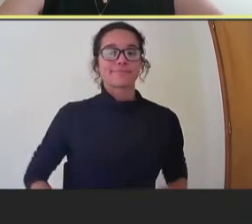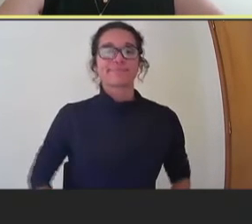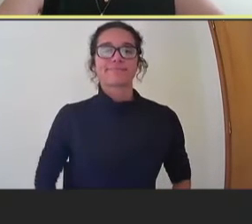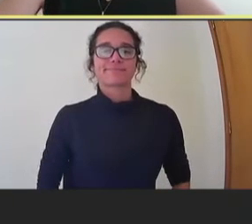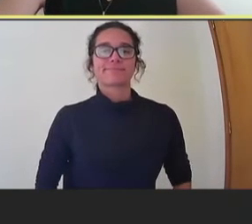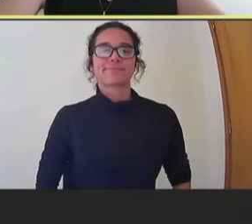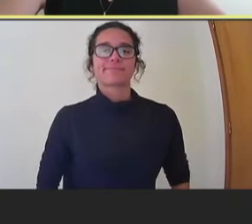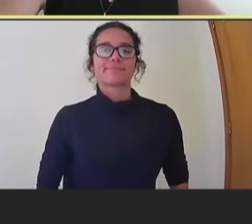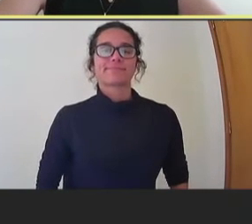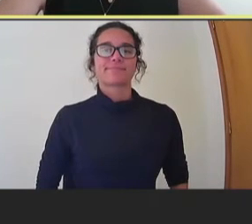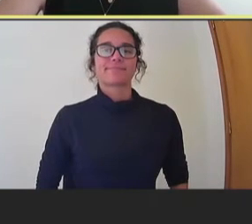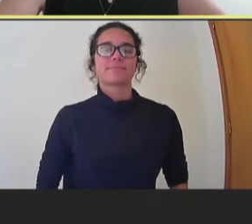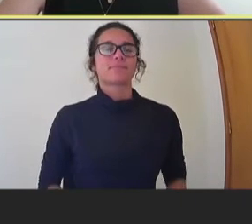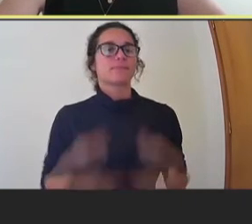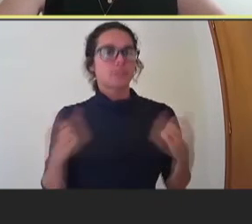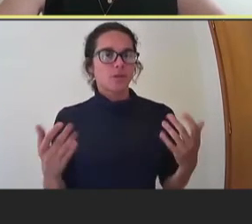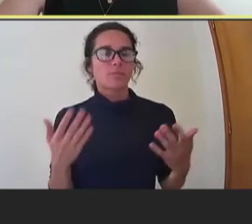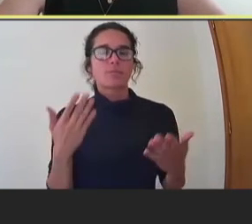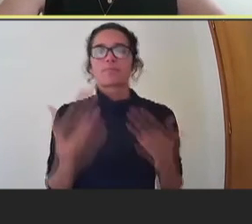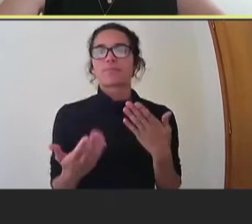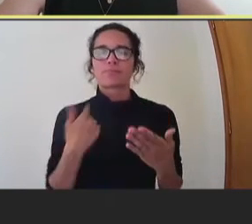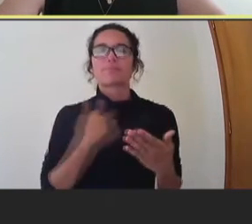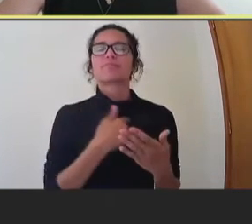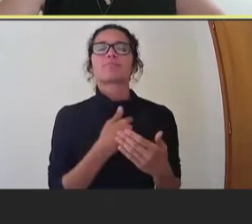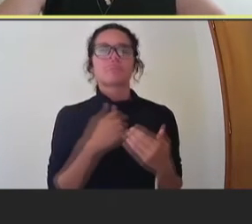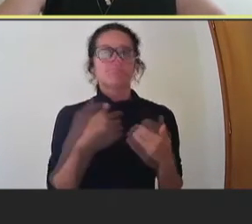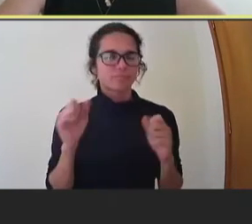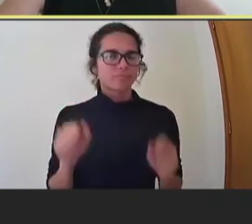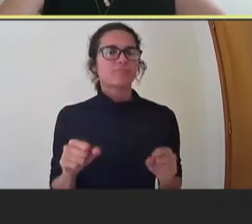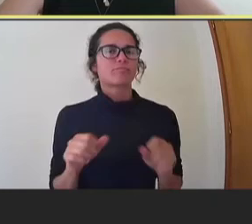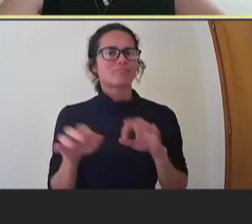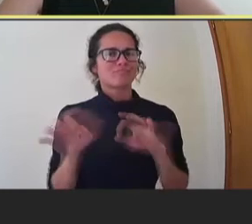So, maybe I can say a little bit more about our technology. So,